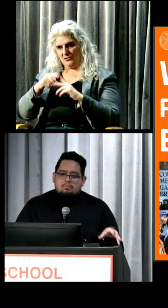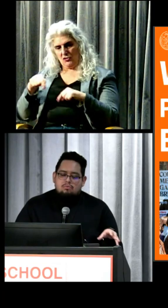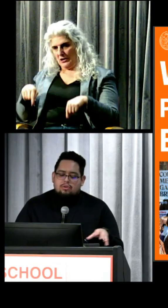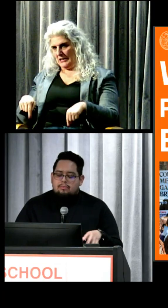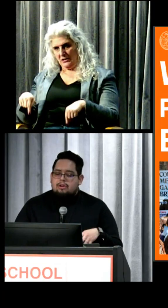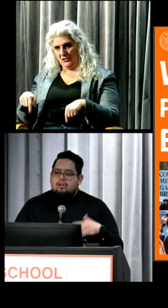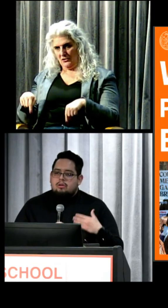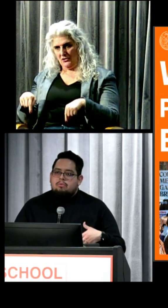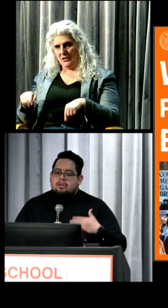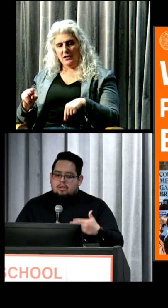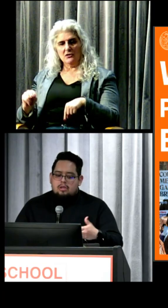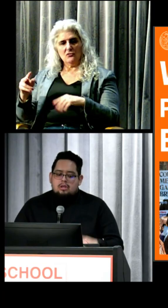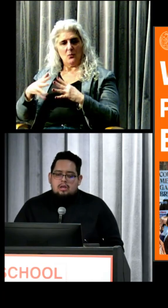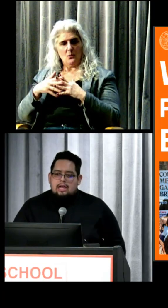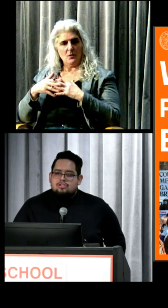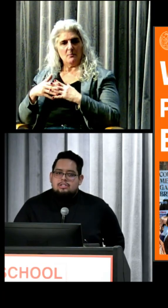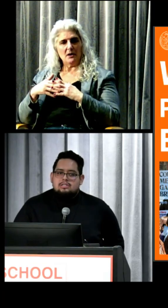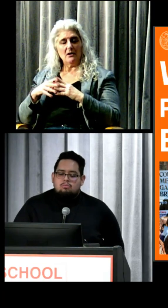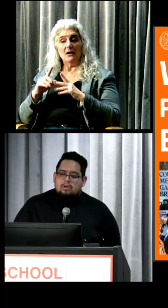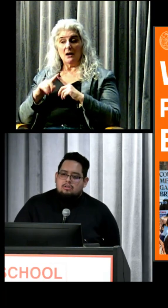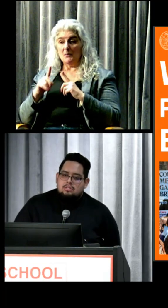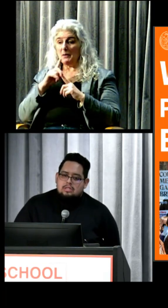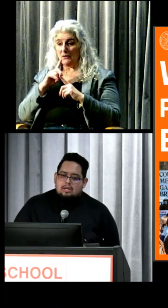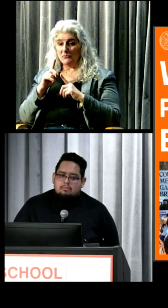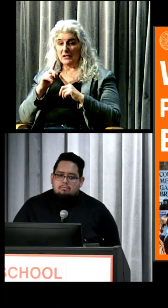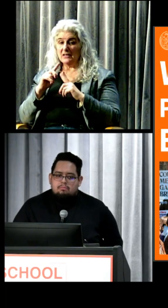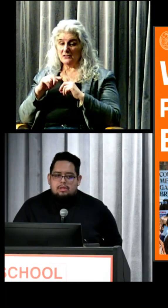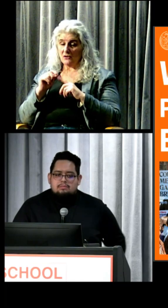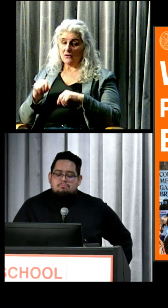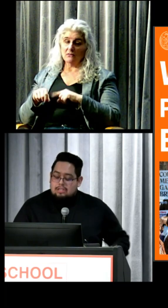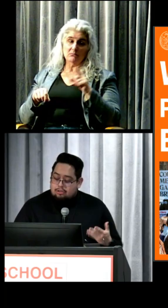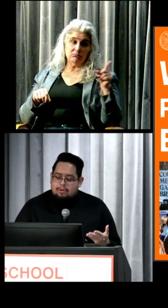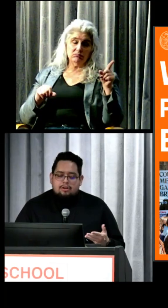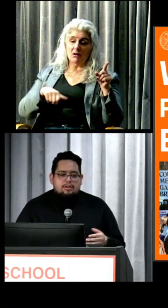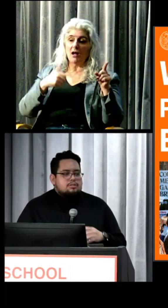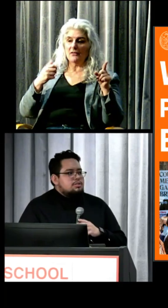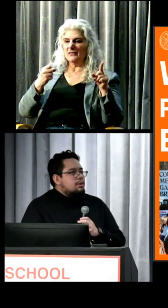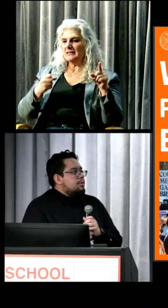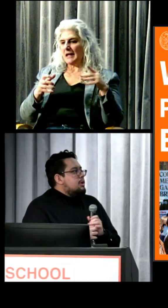But this is really, I mean, you're imagining everyone from a three-year-old who wants to come